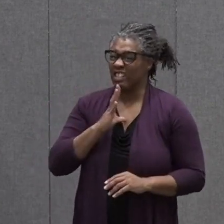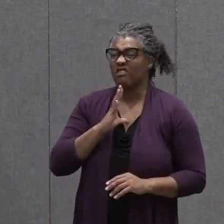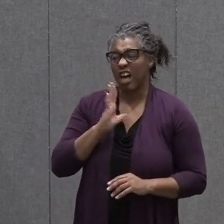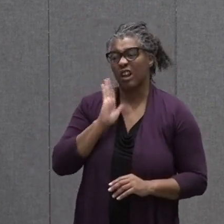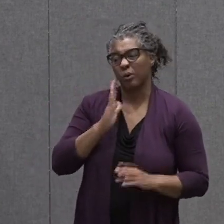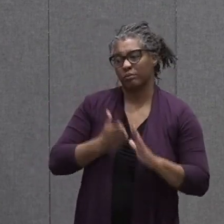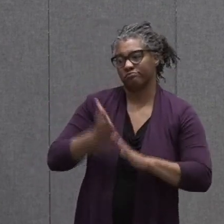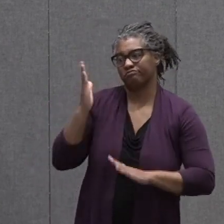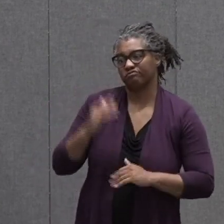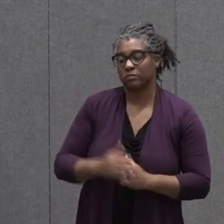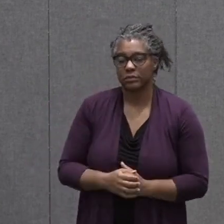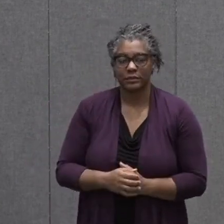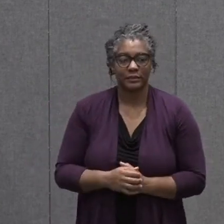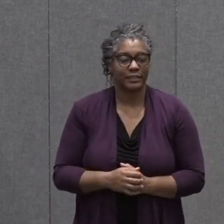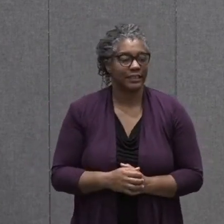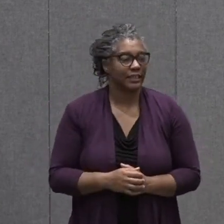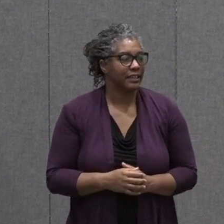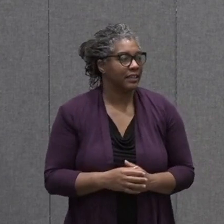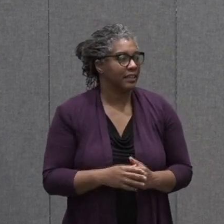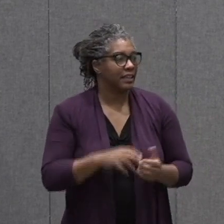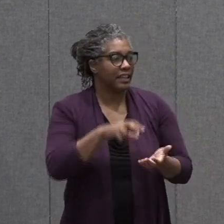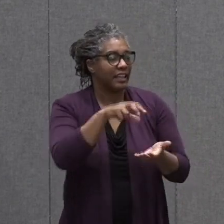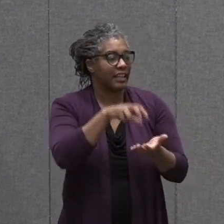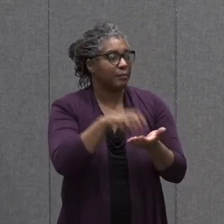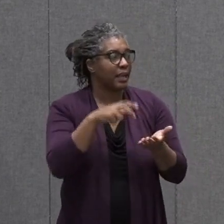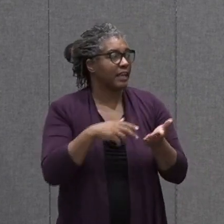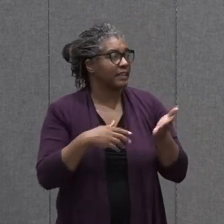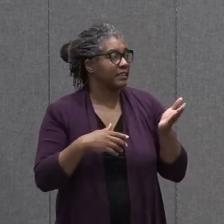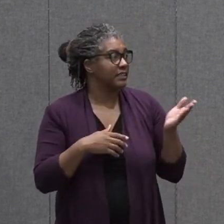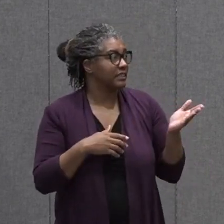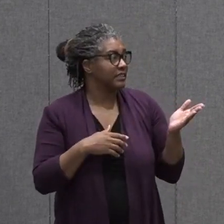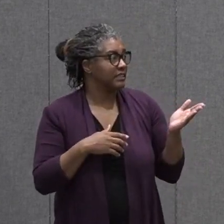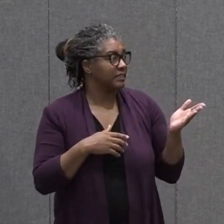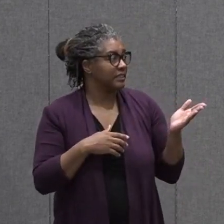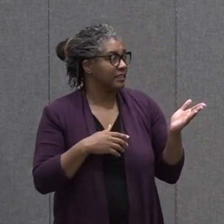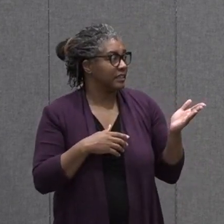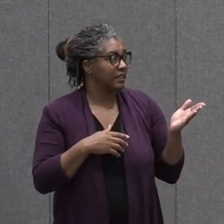So Cupcake is here in a box full of sprinkles.